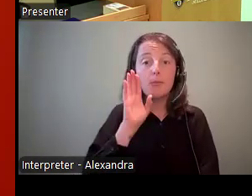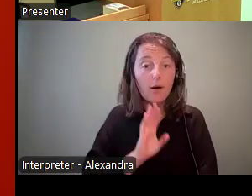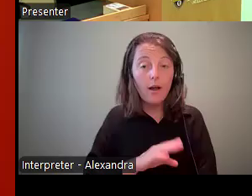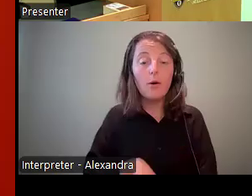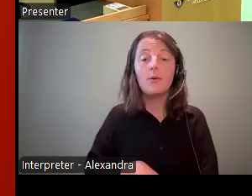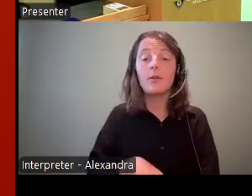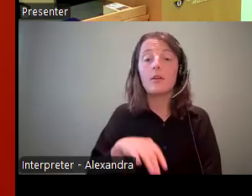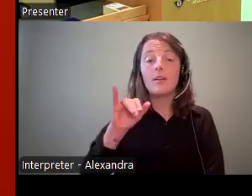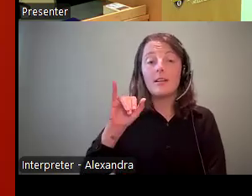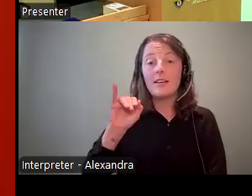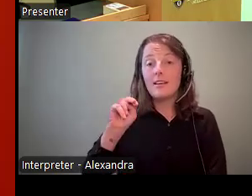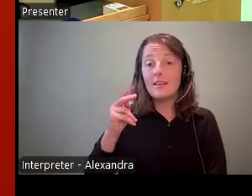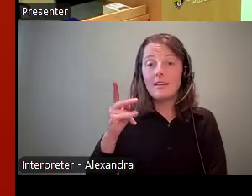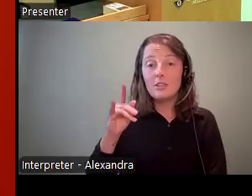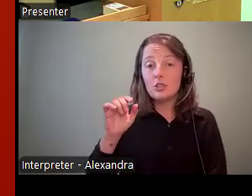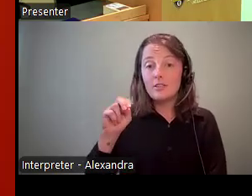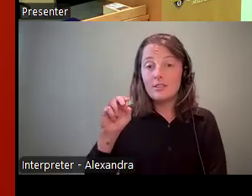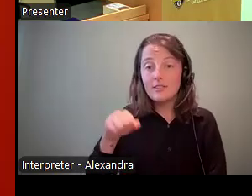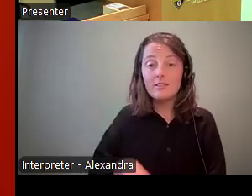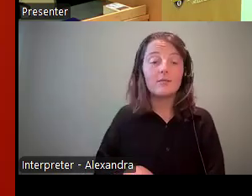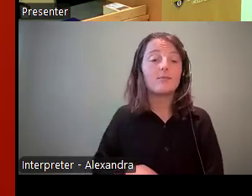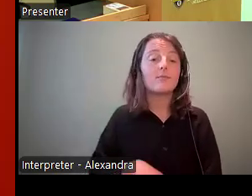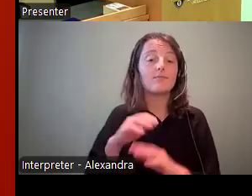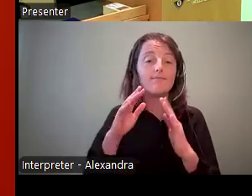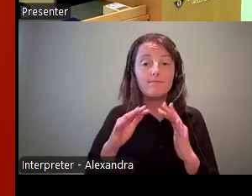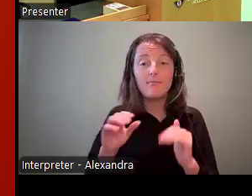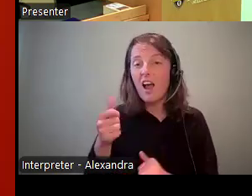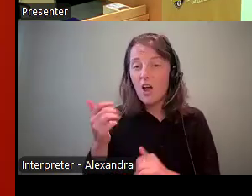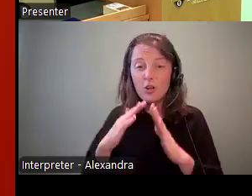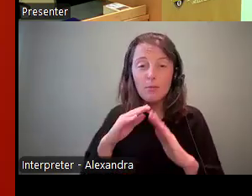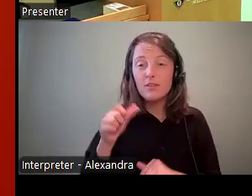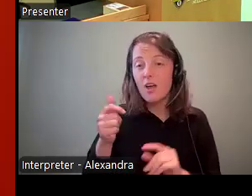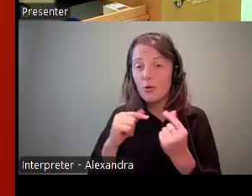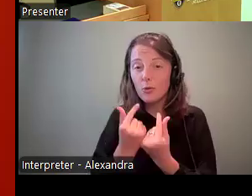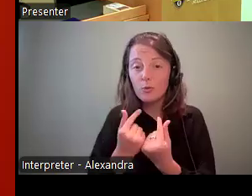Um the the deficit narratives simply come from euroentric standards being